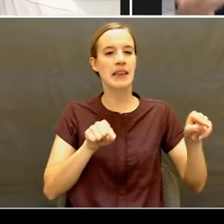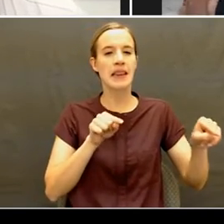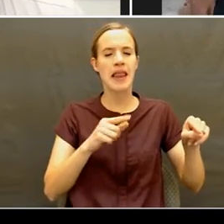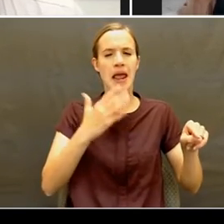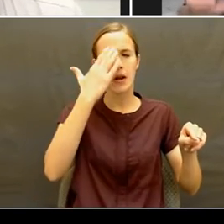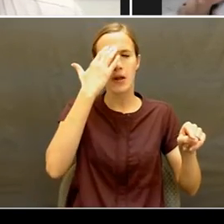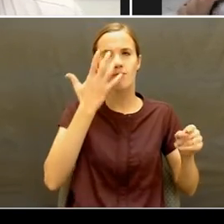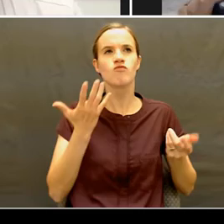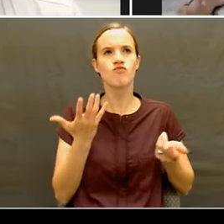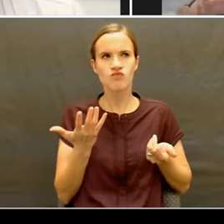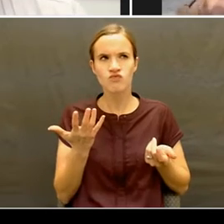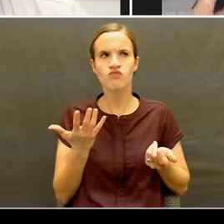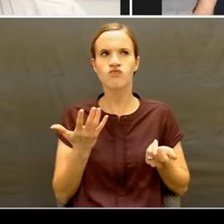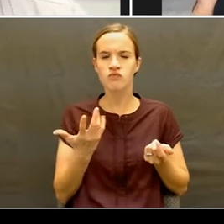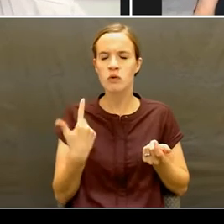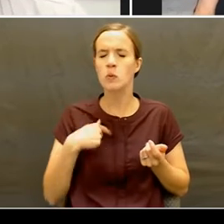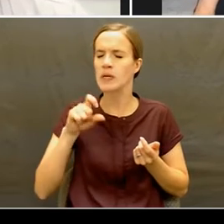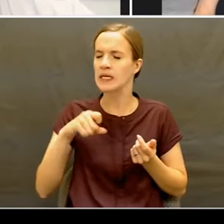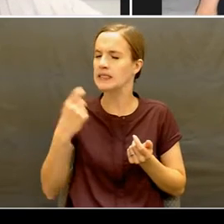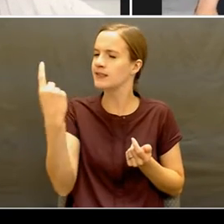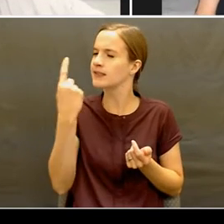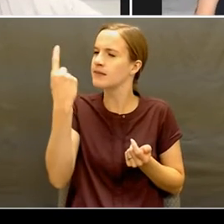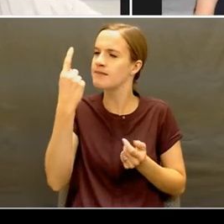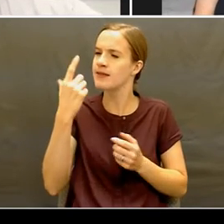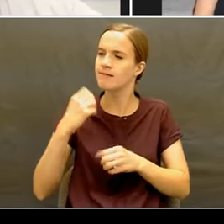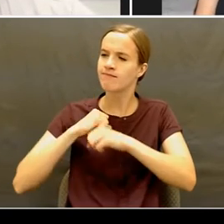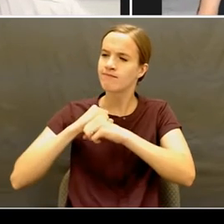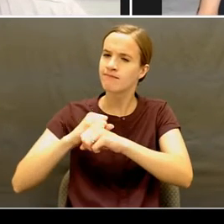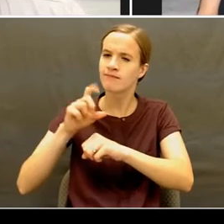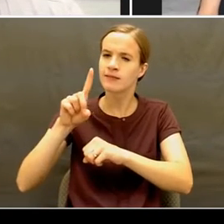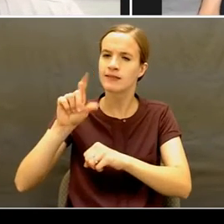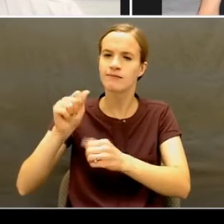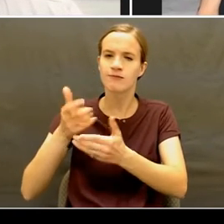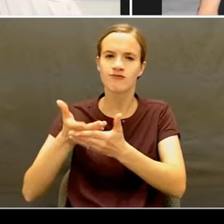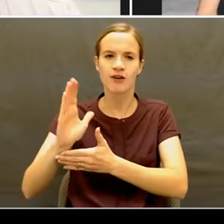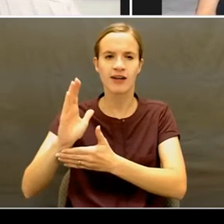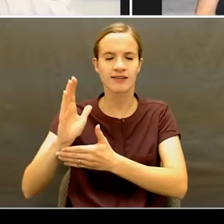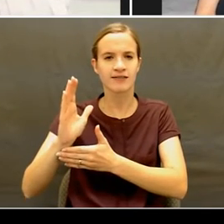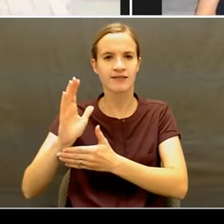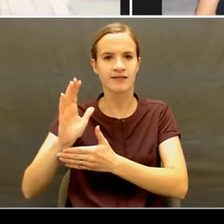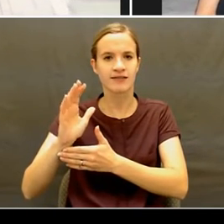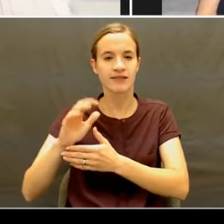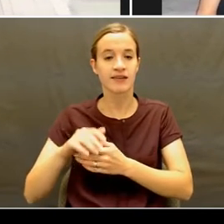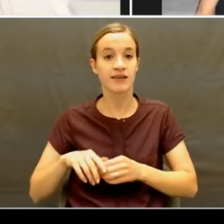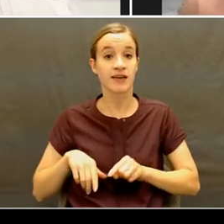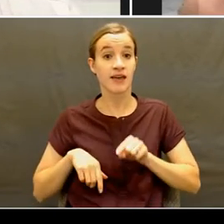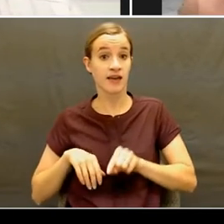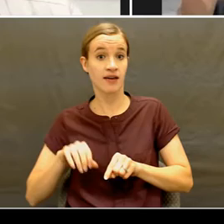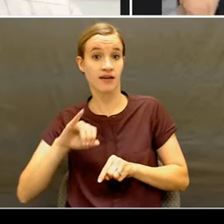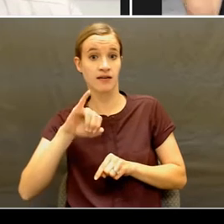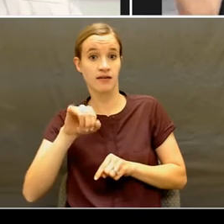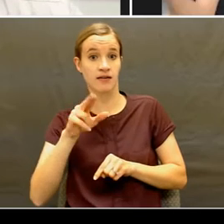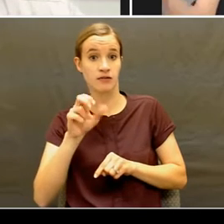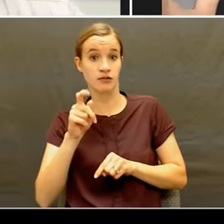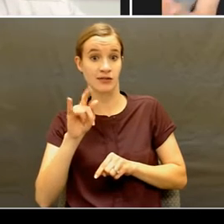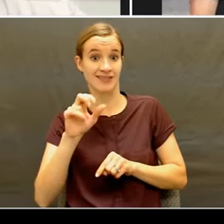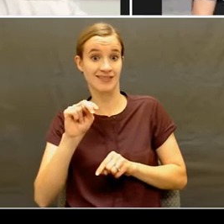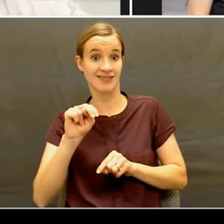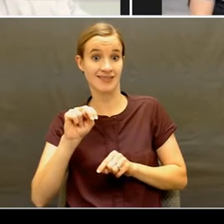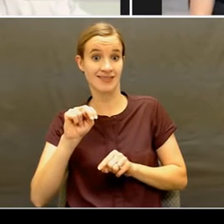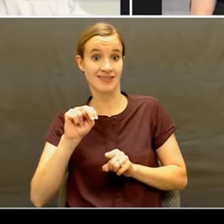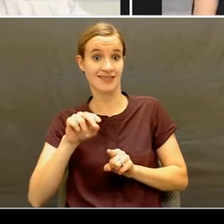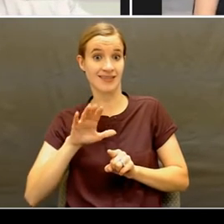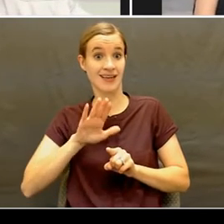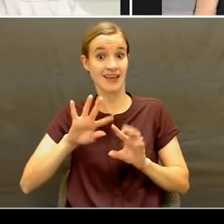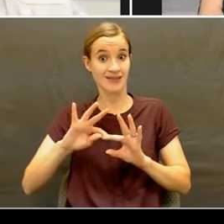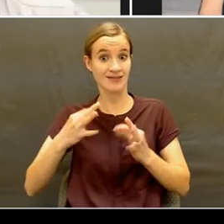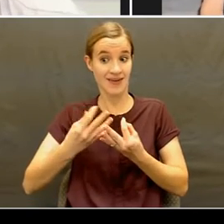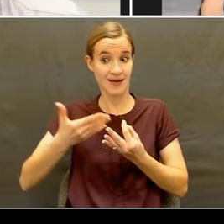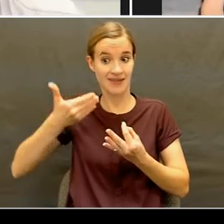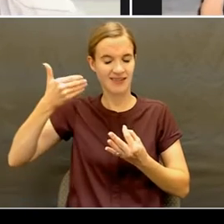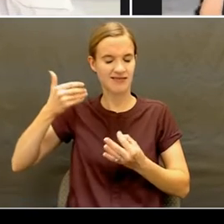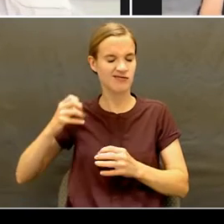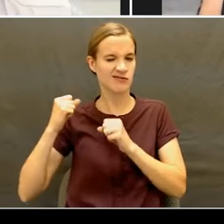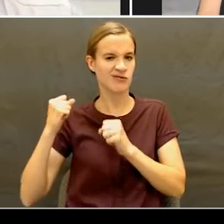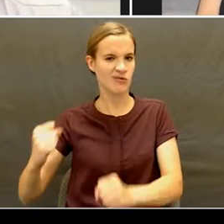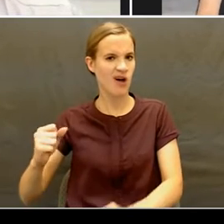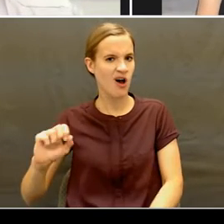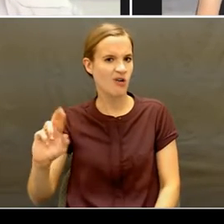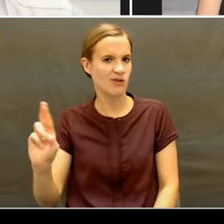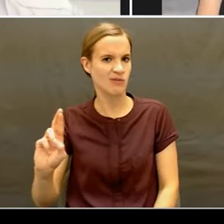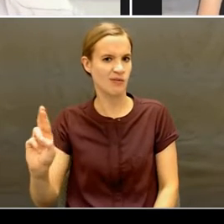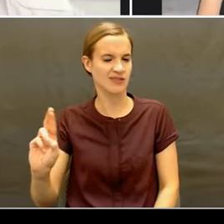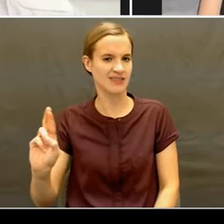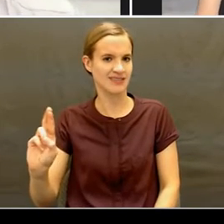happen. And Justin, you know, came from a very republican family. And,